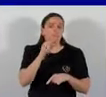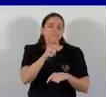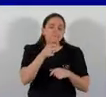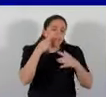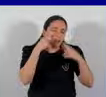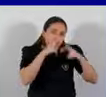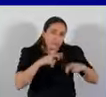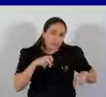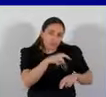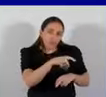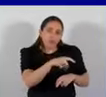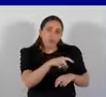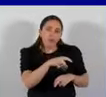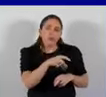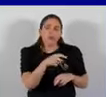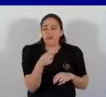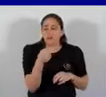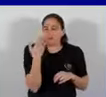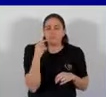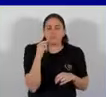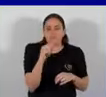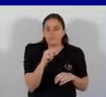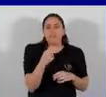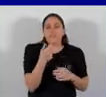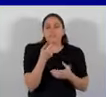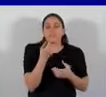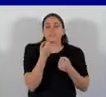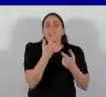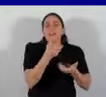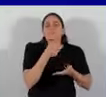Who not long ago has been awarded with the Nobel Prize in economics